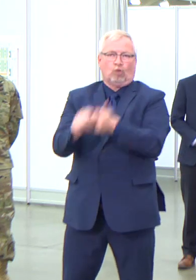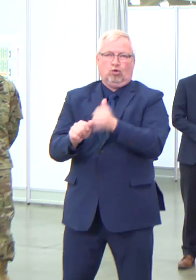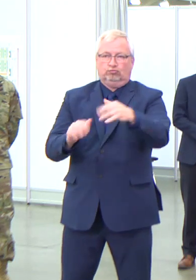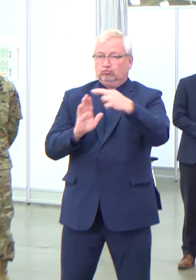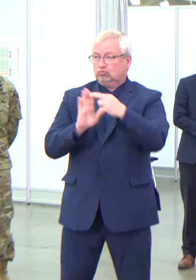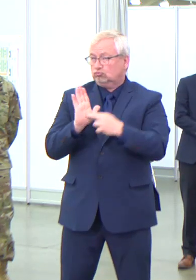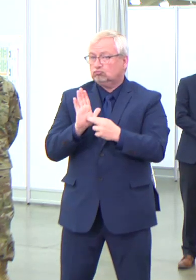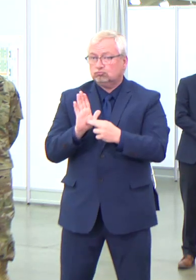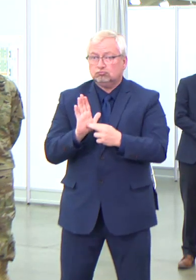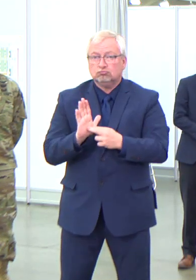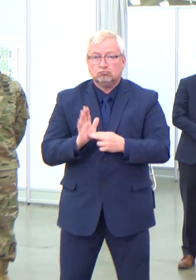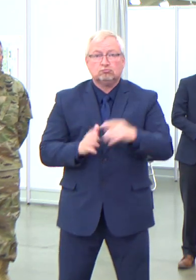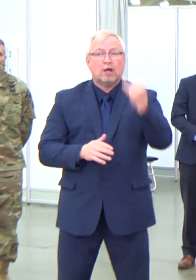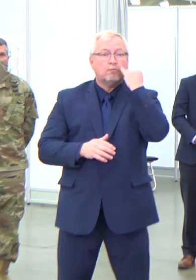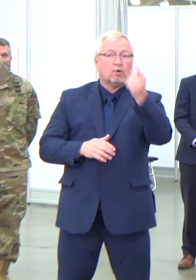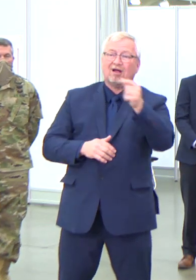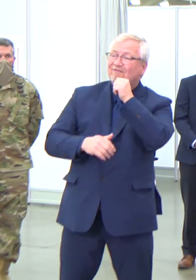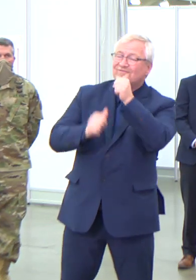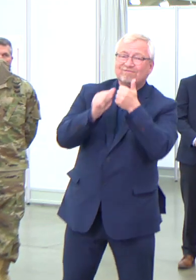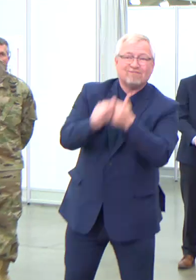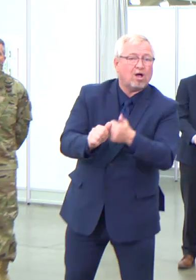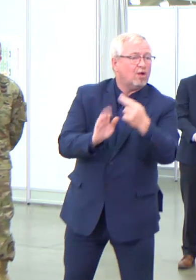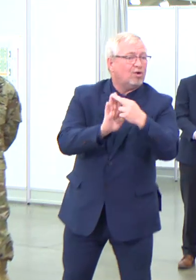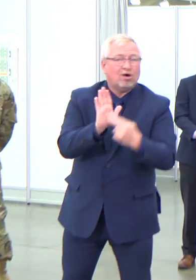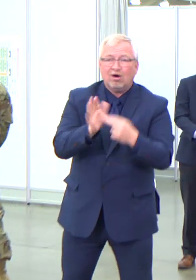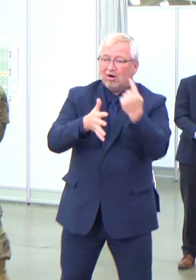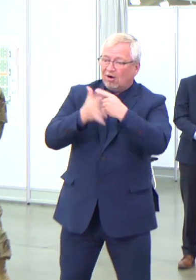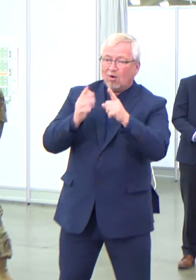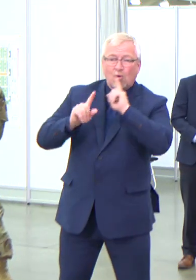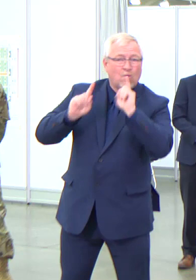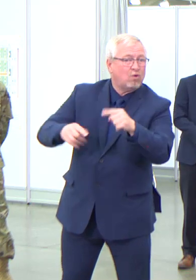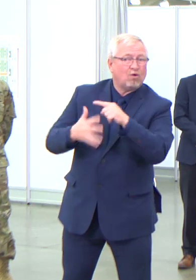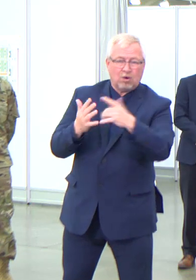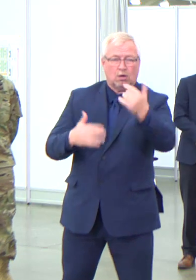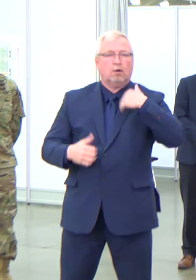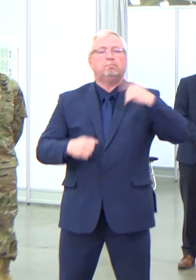enforcement of this order. Failure to obey the order may be punishable by up to